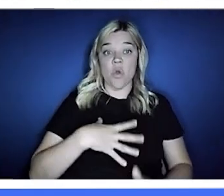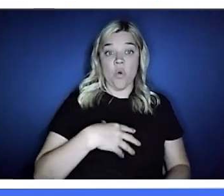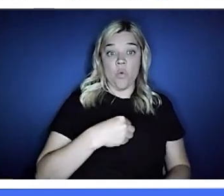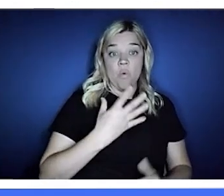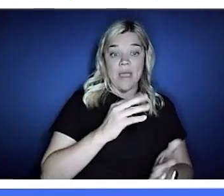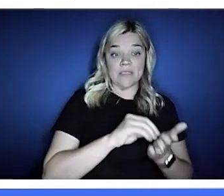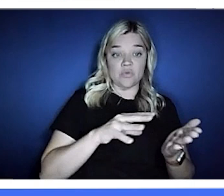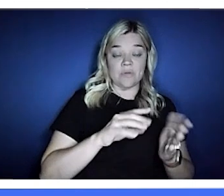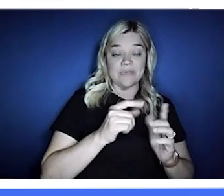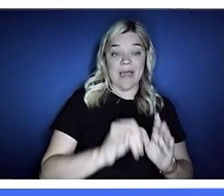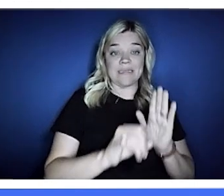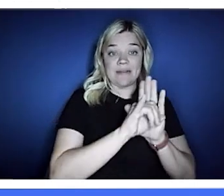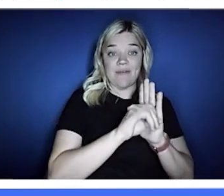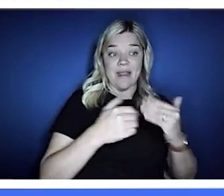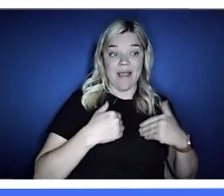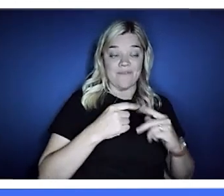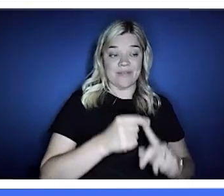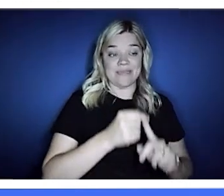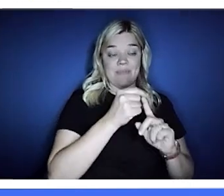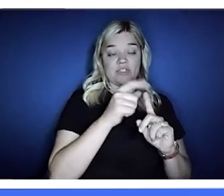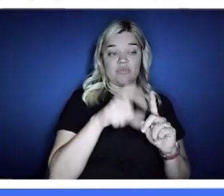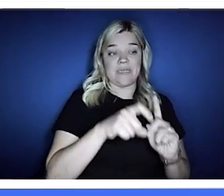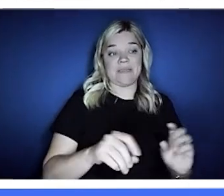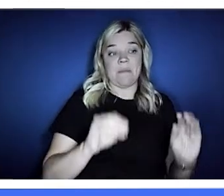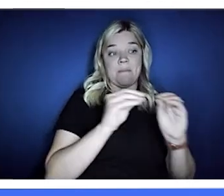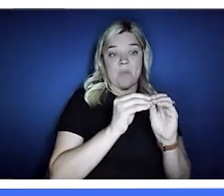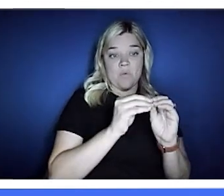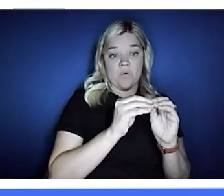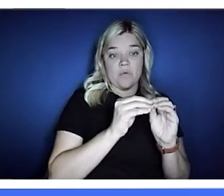as having special needs more even when controlling